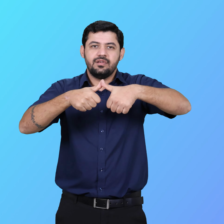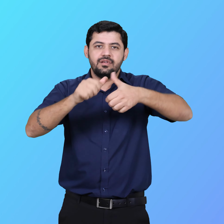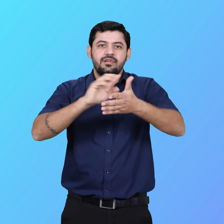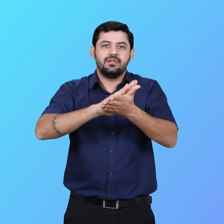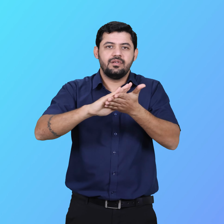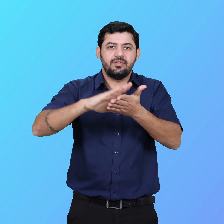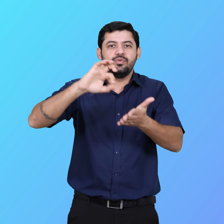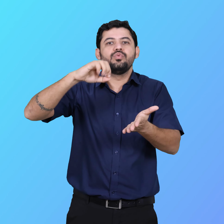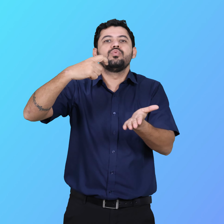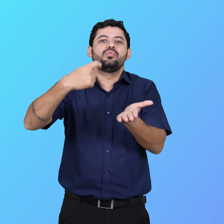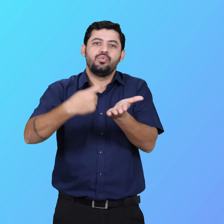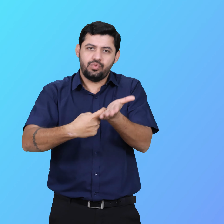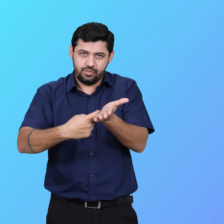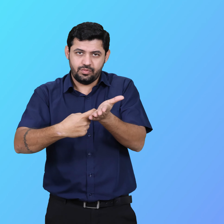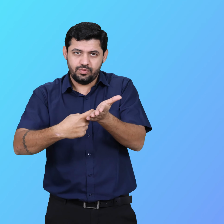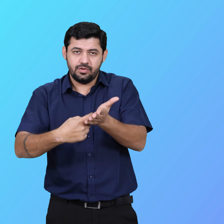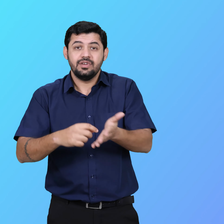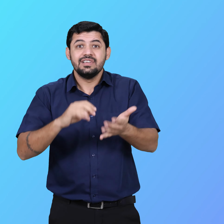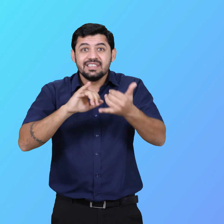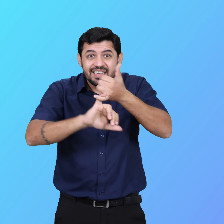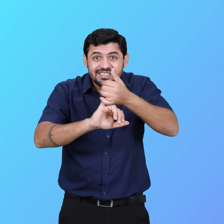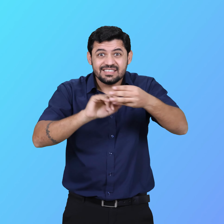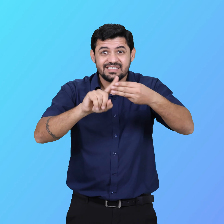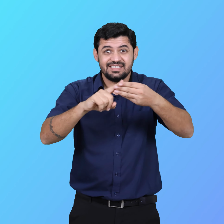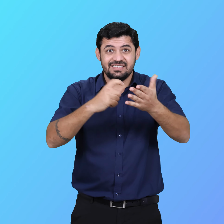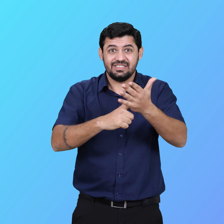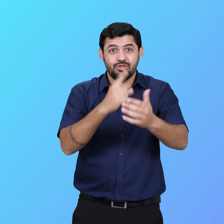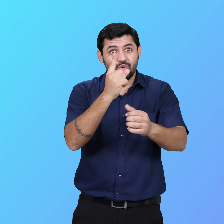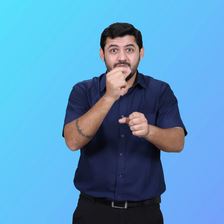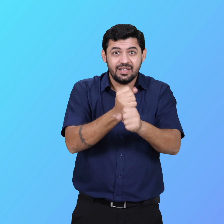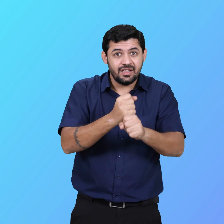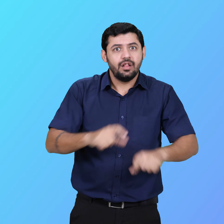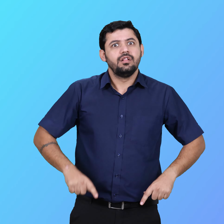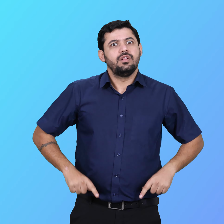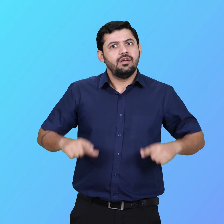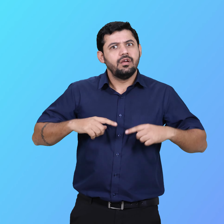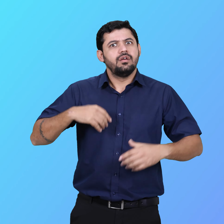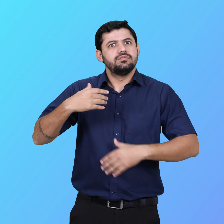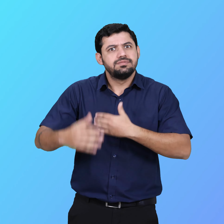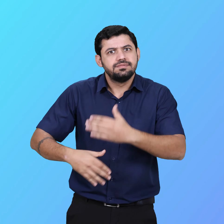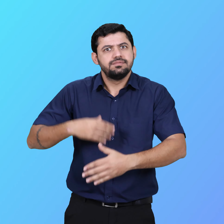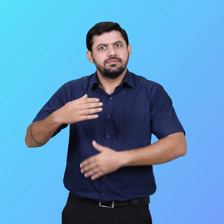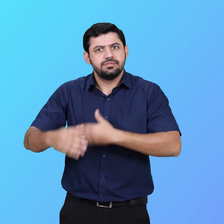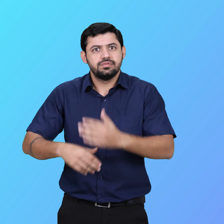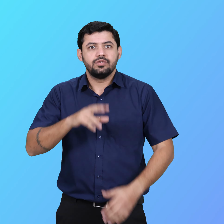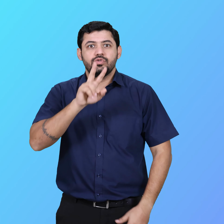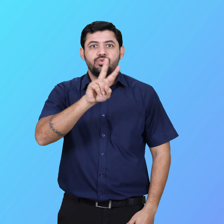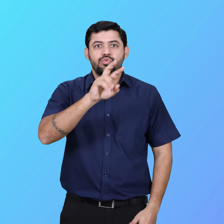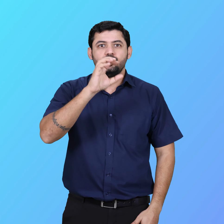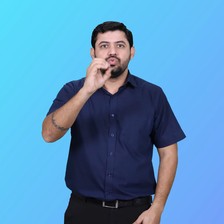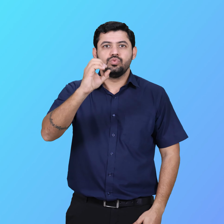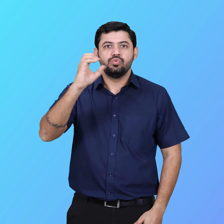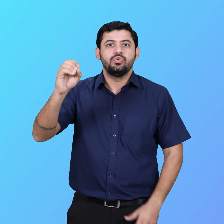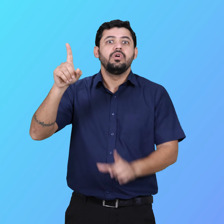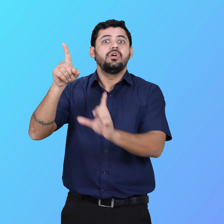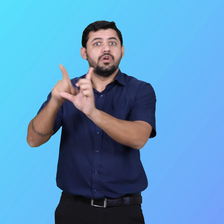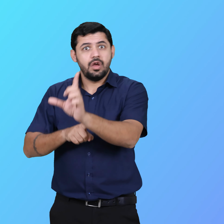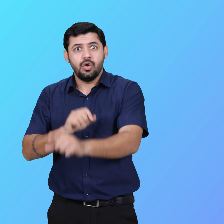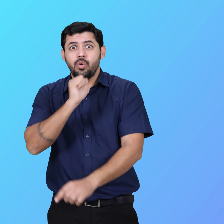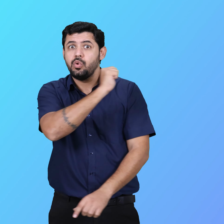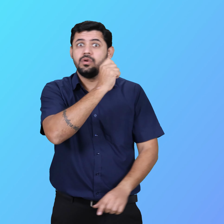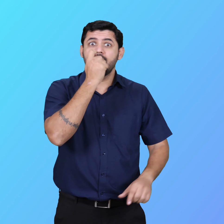After that, Serug lived 200 years. During that time, he had other sons and daughters.